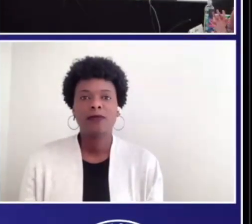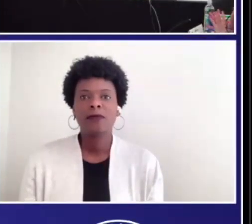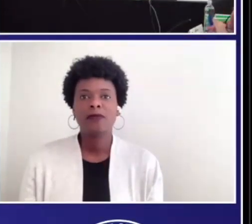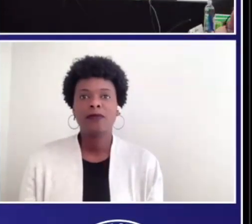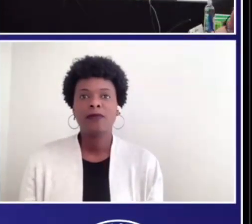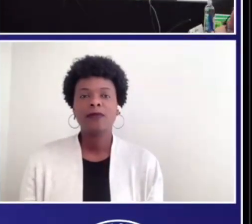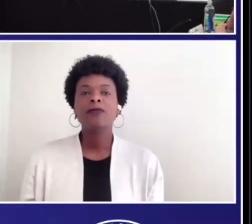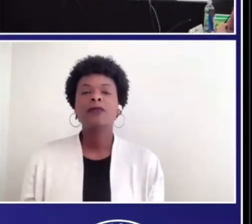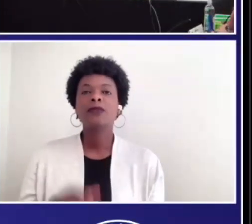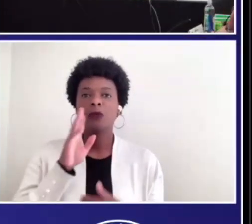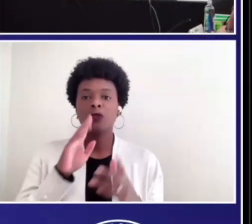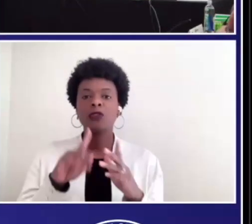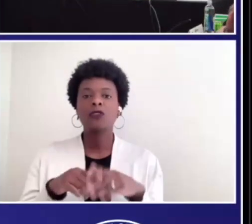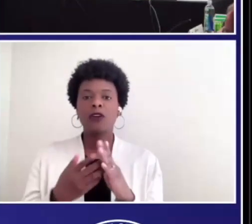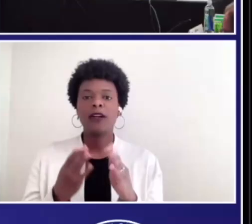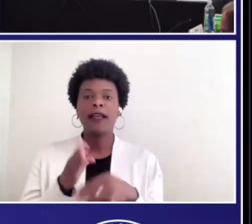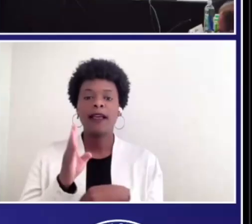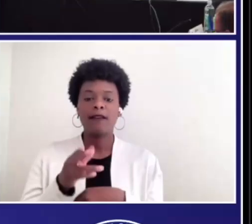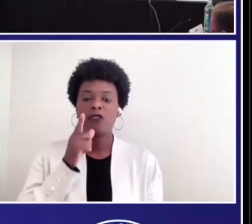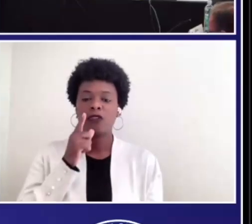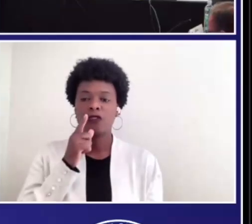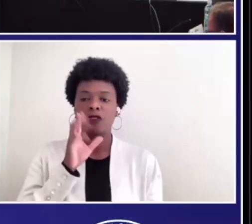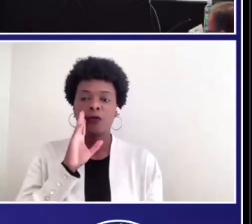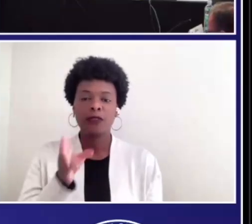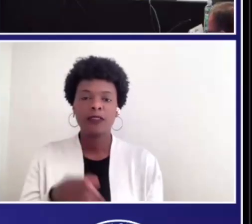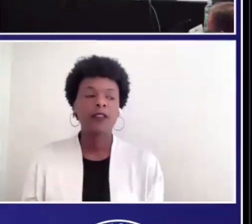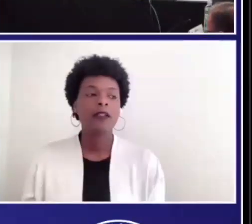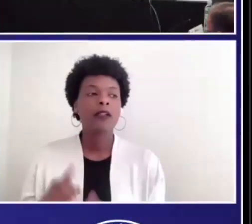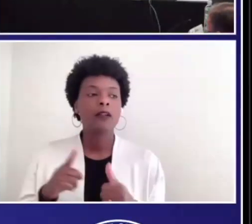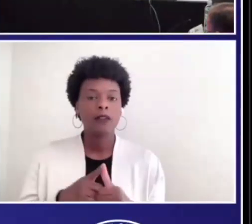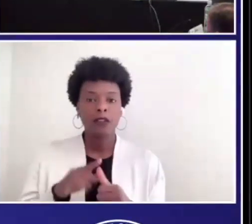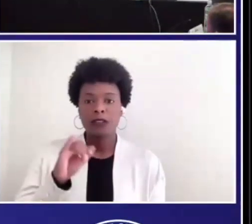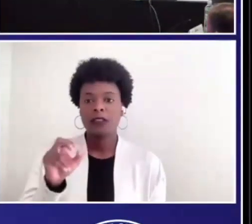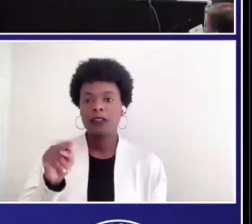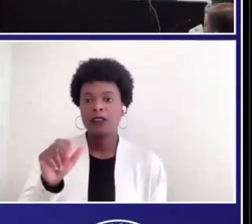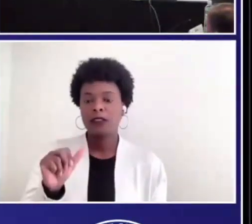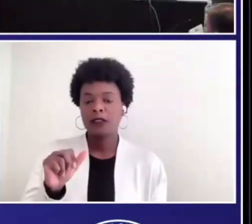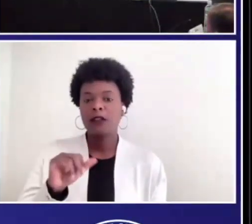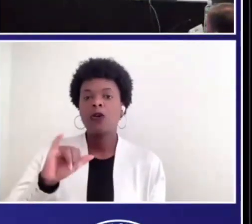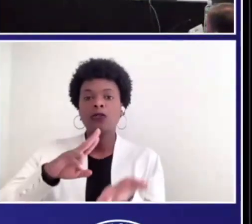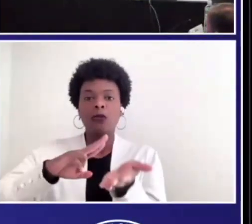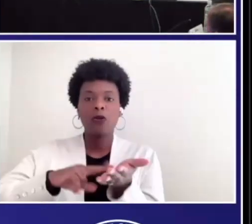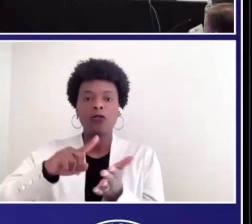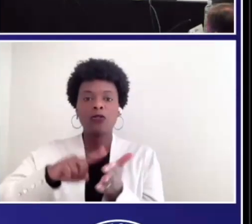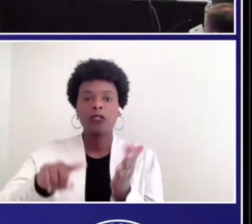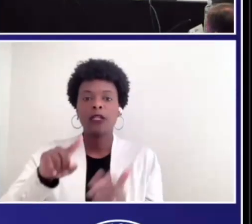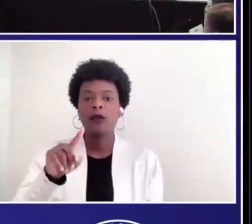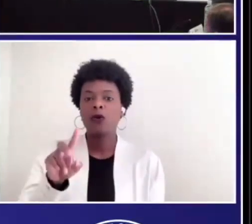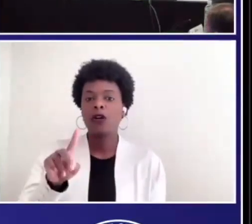So we will pick up after lunch first with Jenna and the pulse check of 102, where she asks that if we waited till after